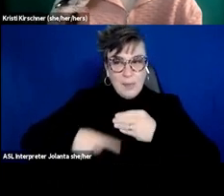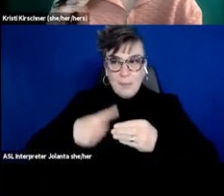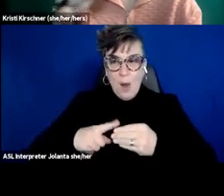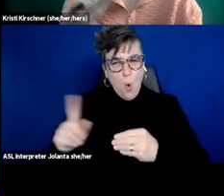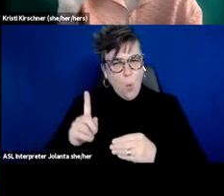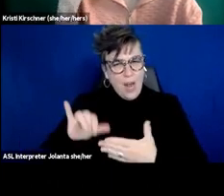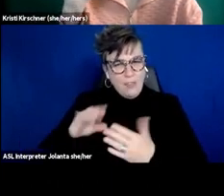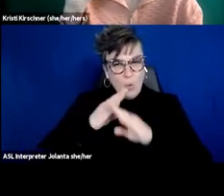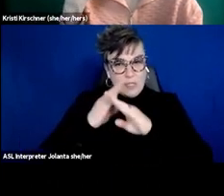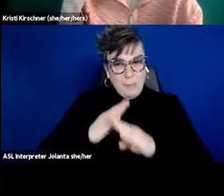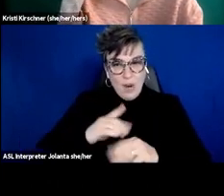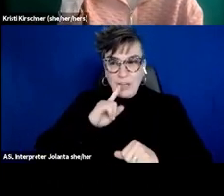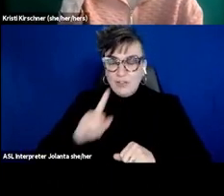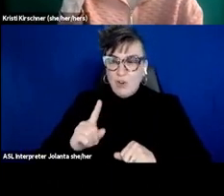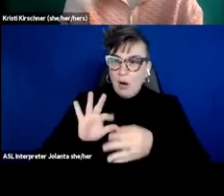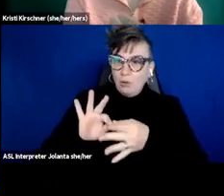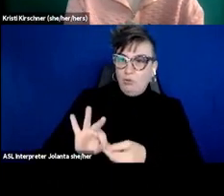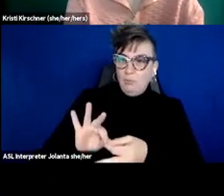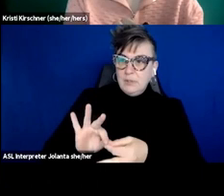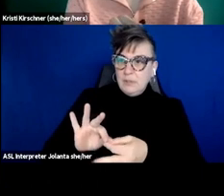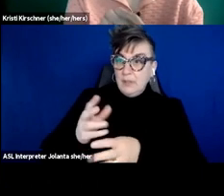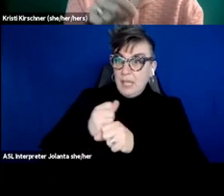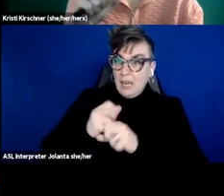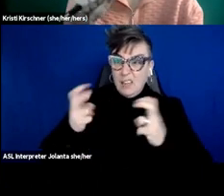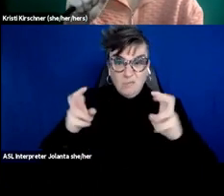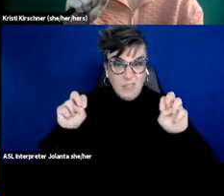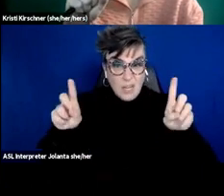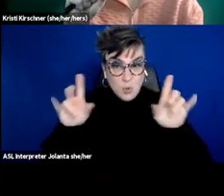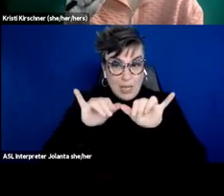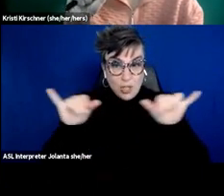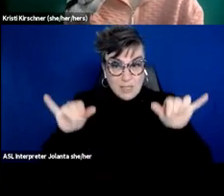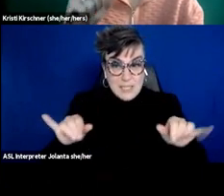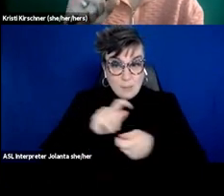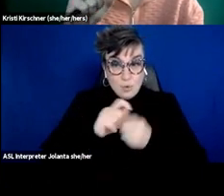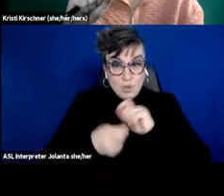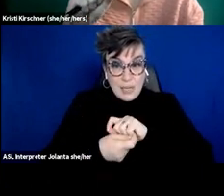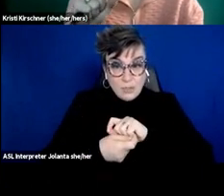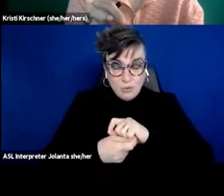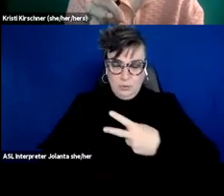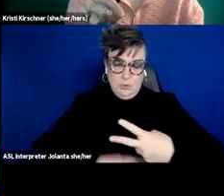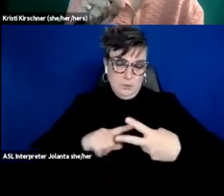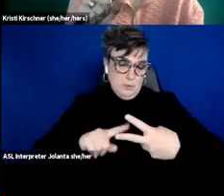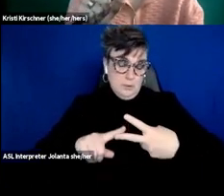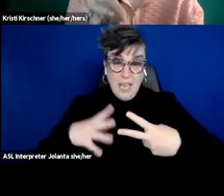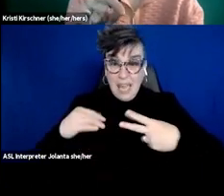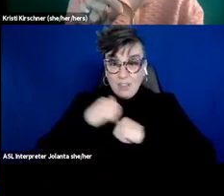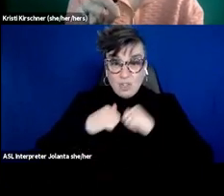are in terms of getting the educational system to change, and getting the structures of healthcare